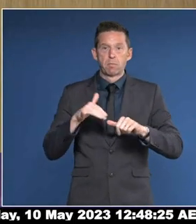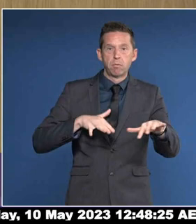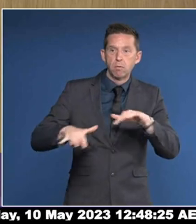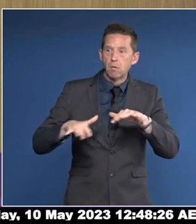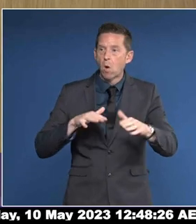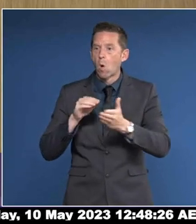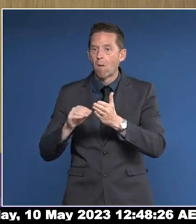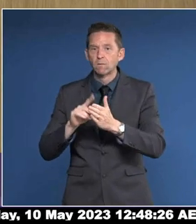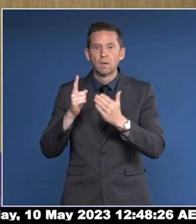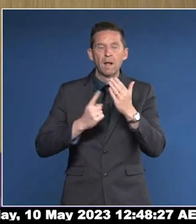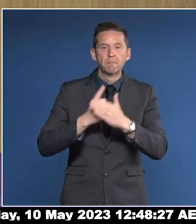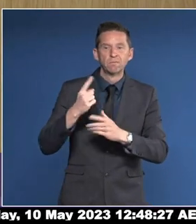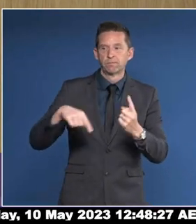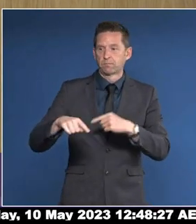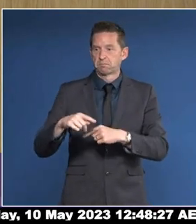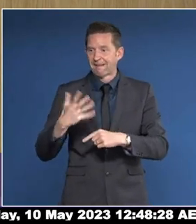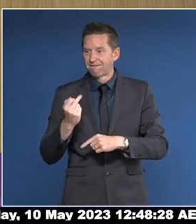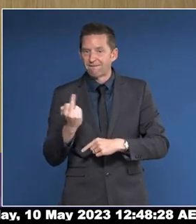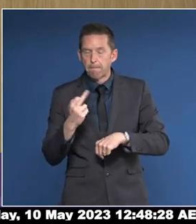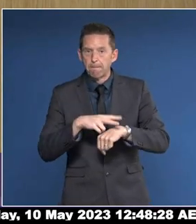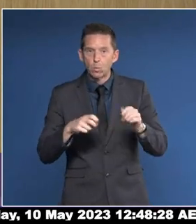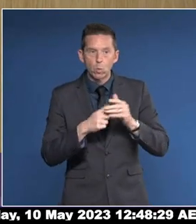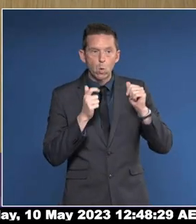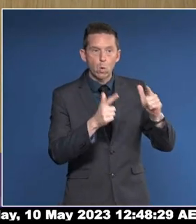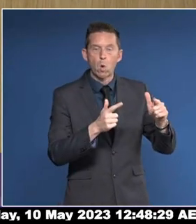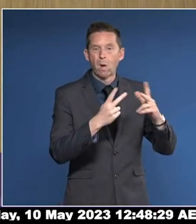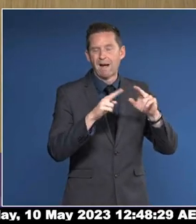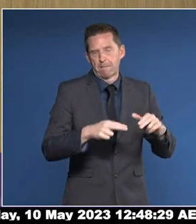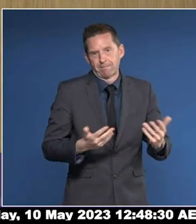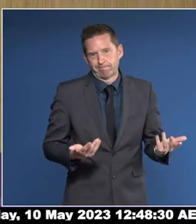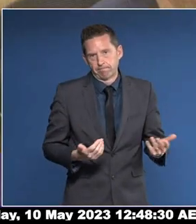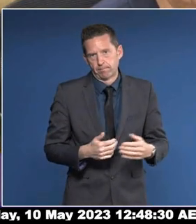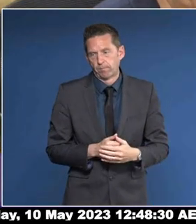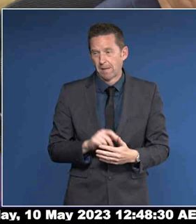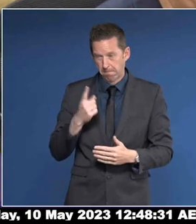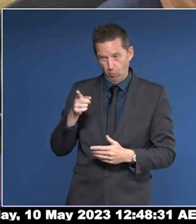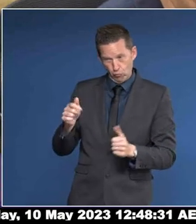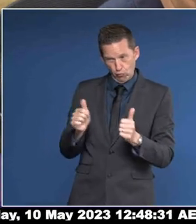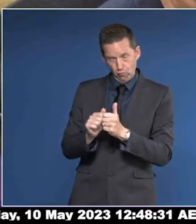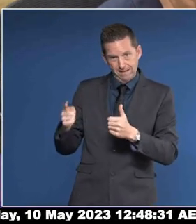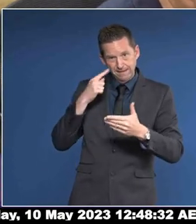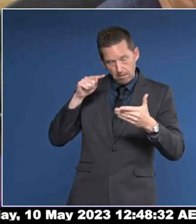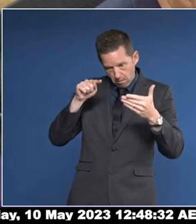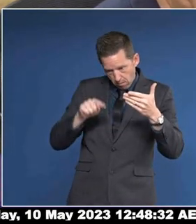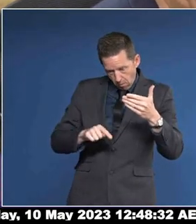what resources were available to attend. Would you agree with me, looking at the record of the police attendance, that